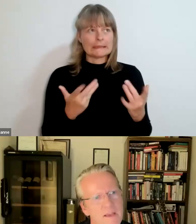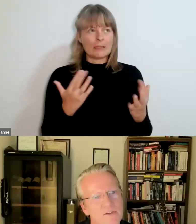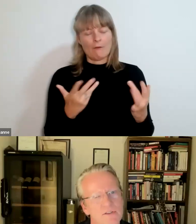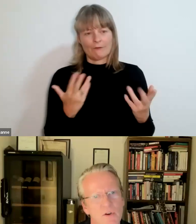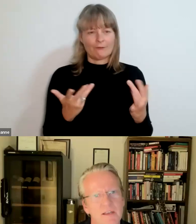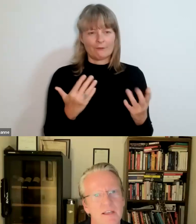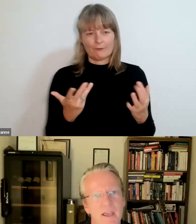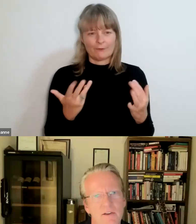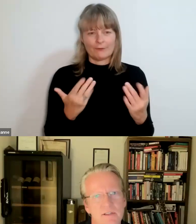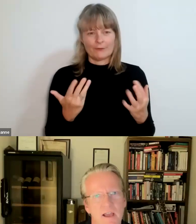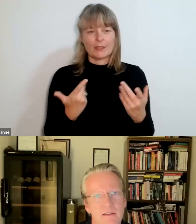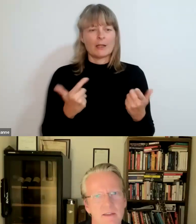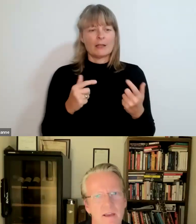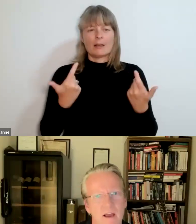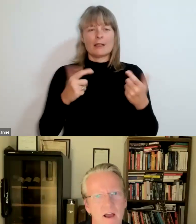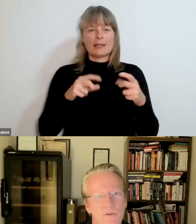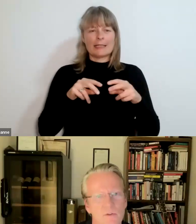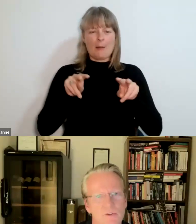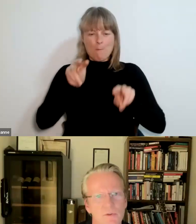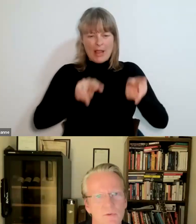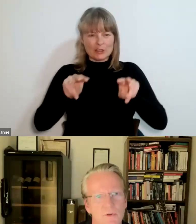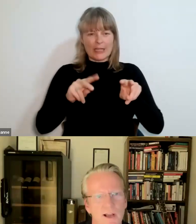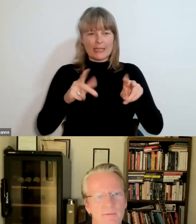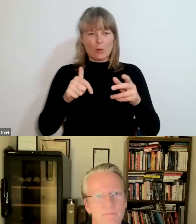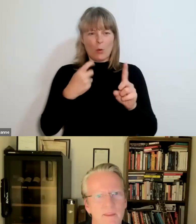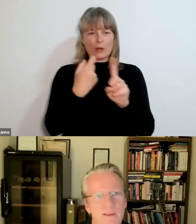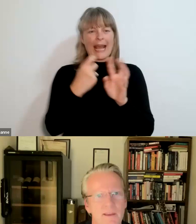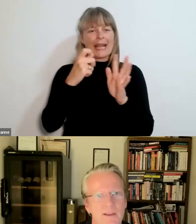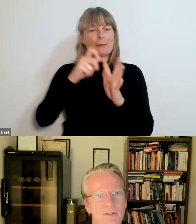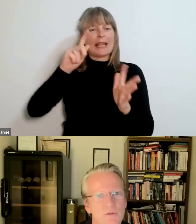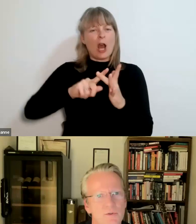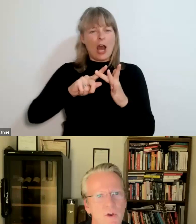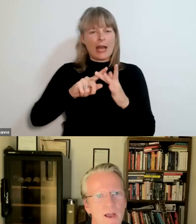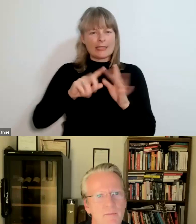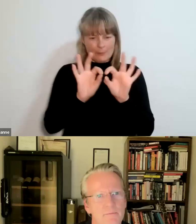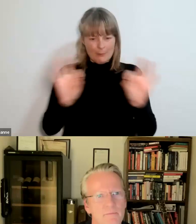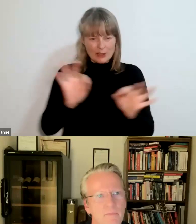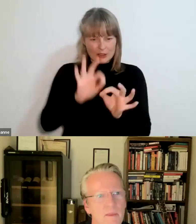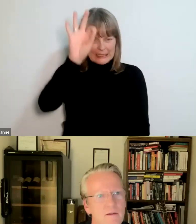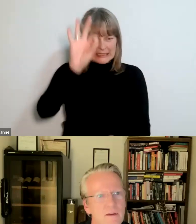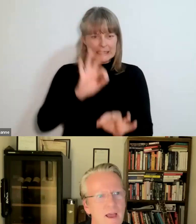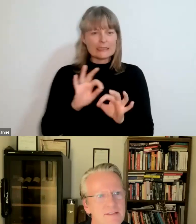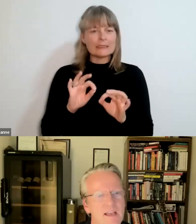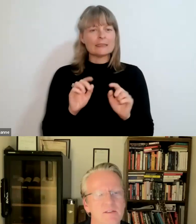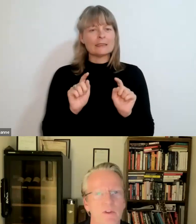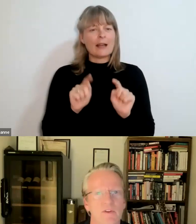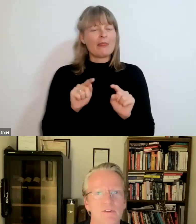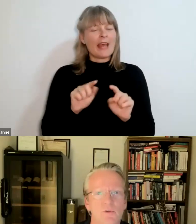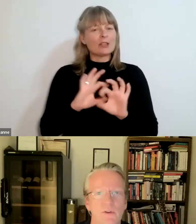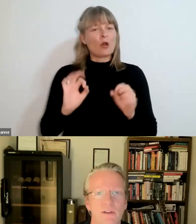in the absence of